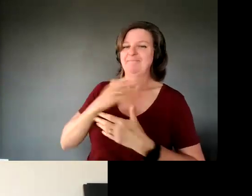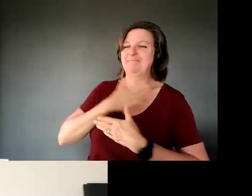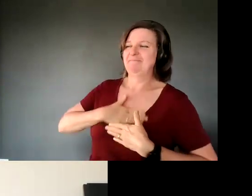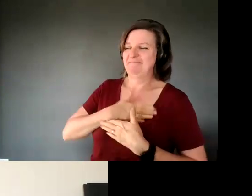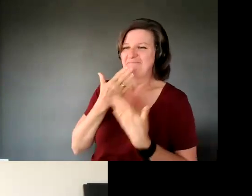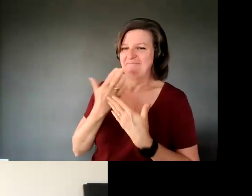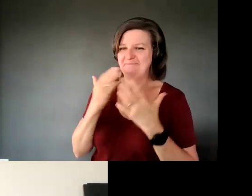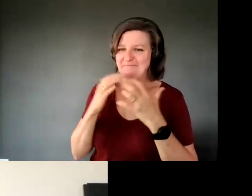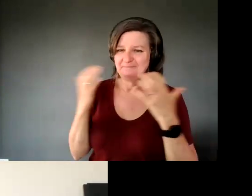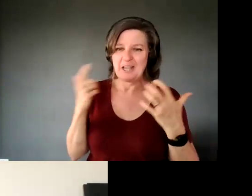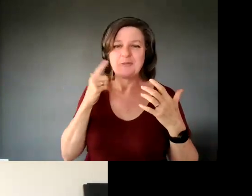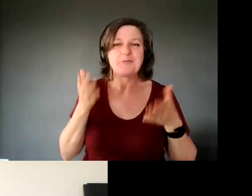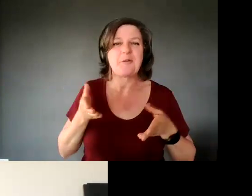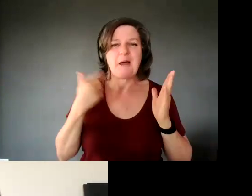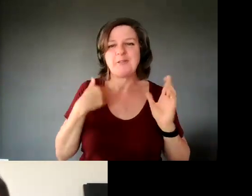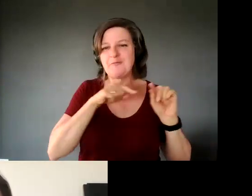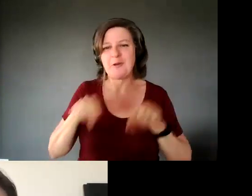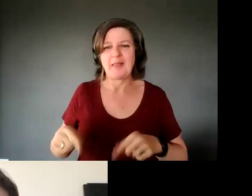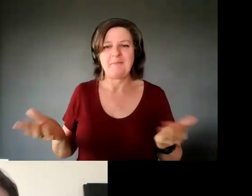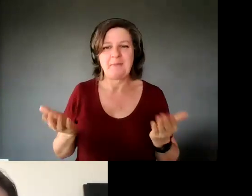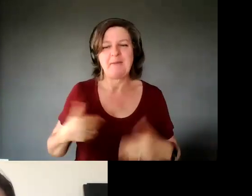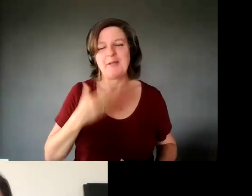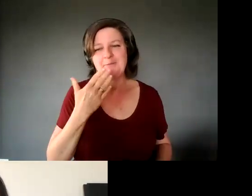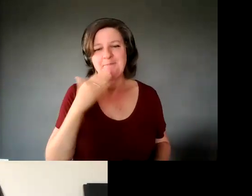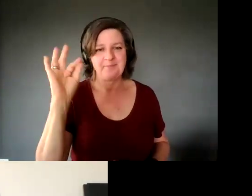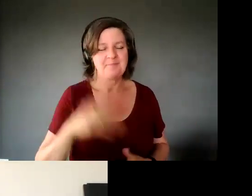so much for having me. Thank you. >> NIKKI POWIS: All right. Thanks